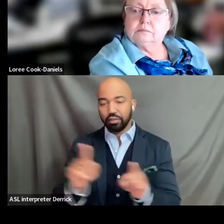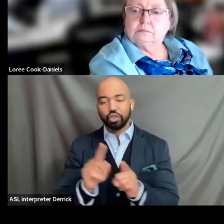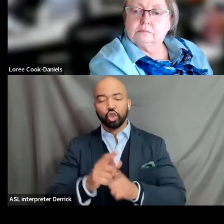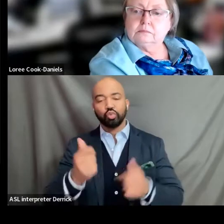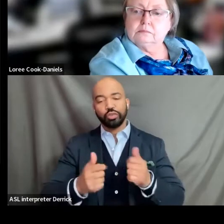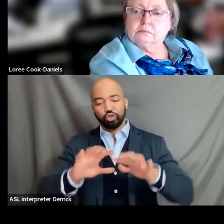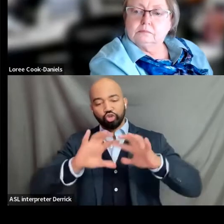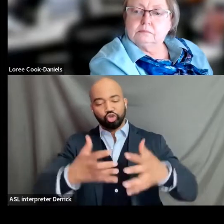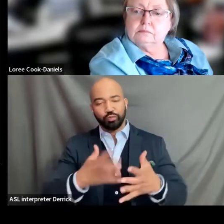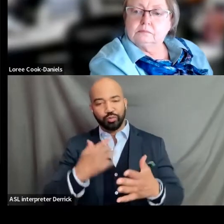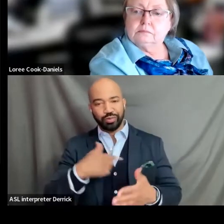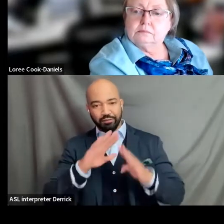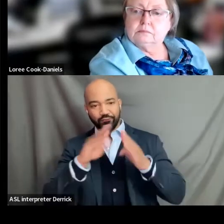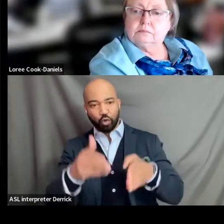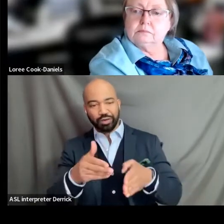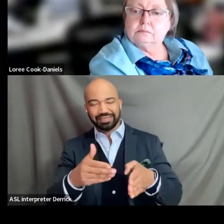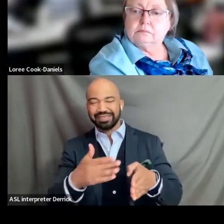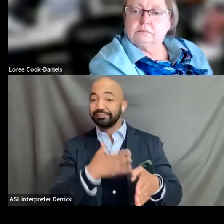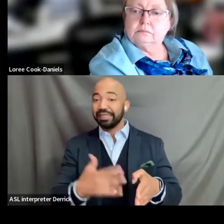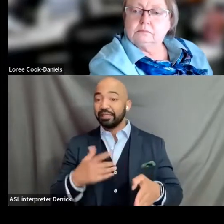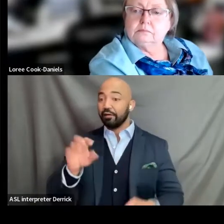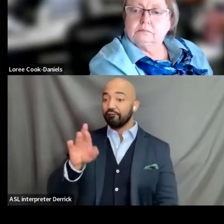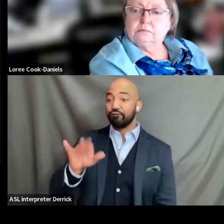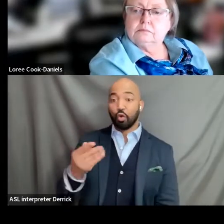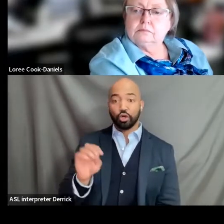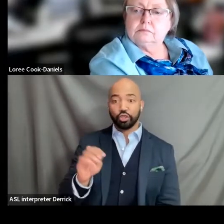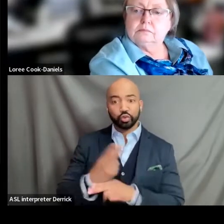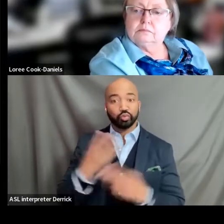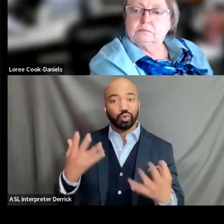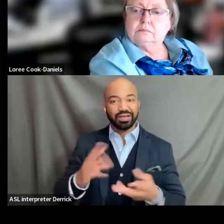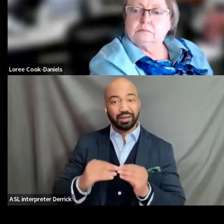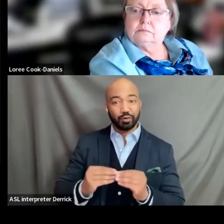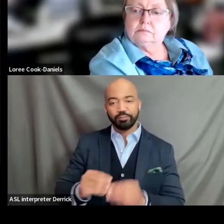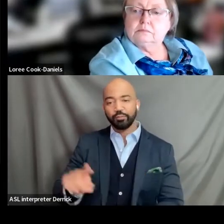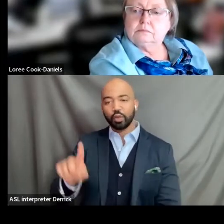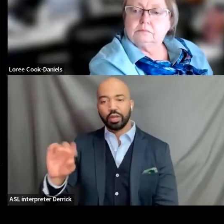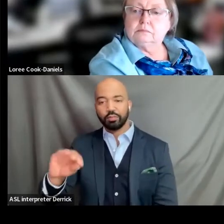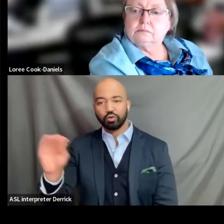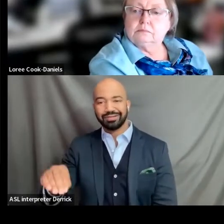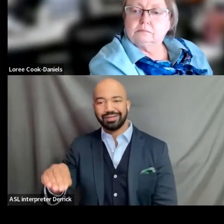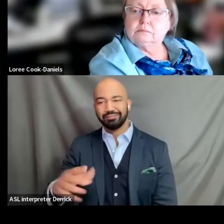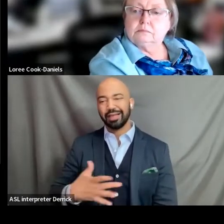We tend to use the one percent number because it's a number that we feel is pretty accurate.